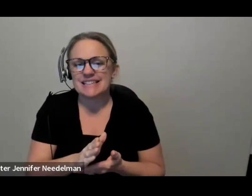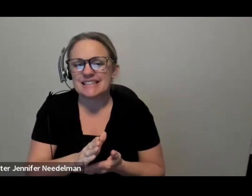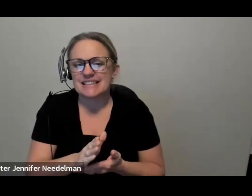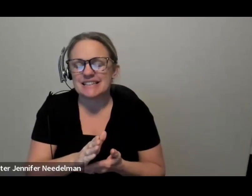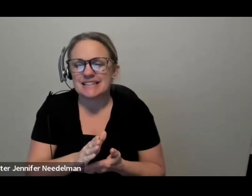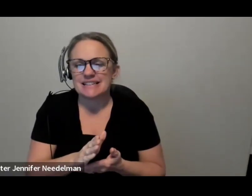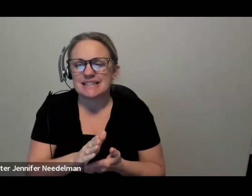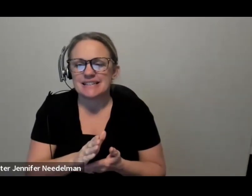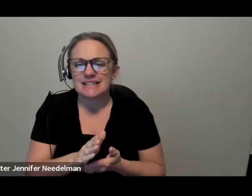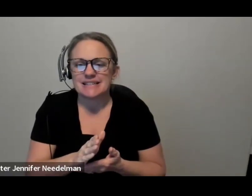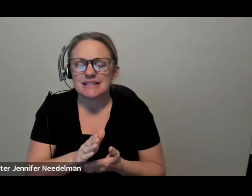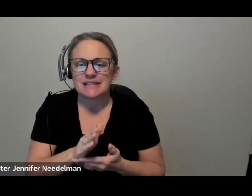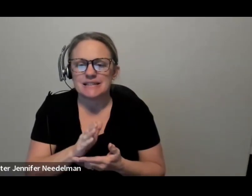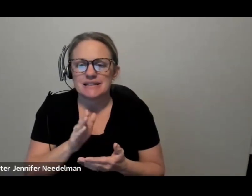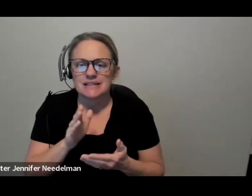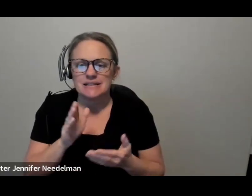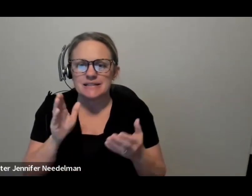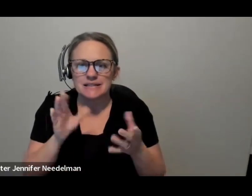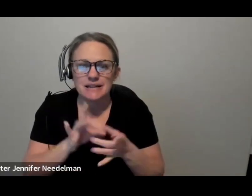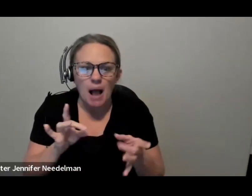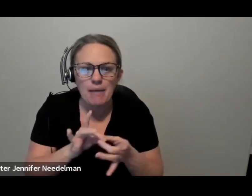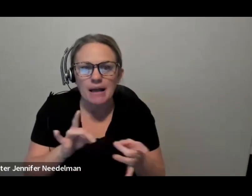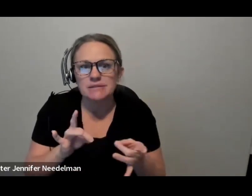in like accessibility spaces